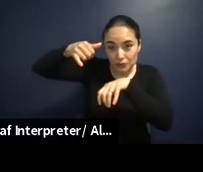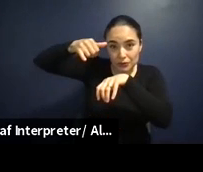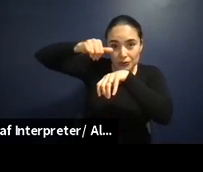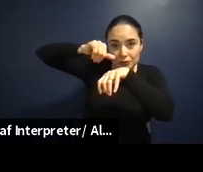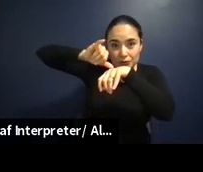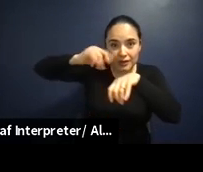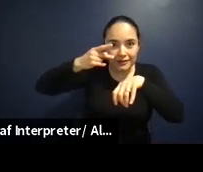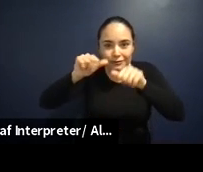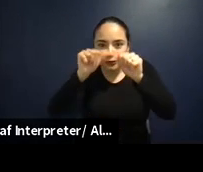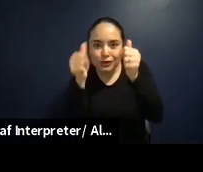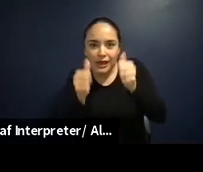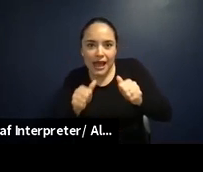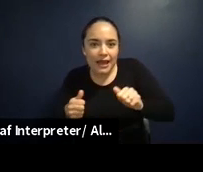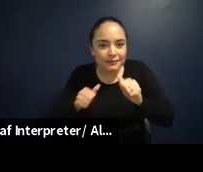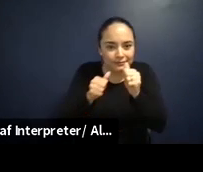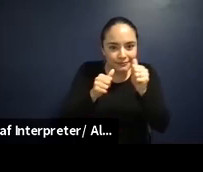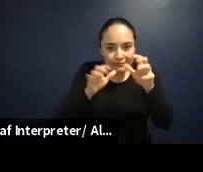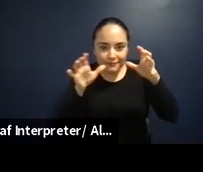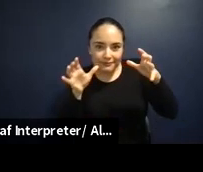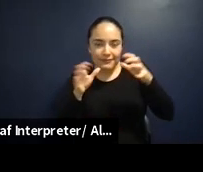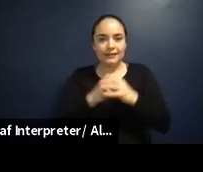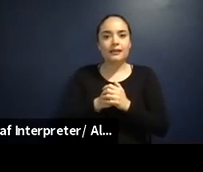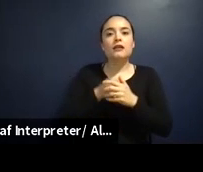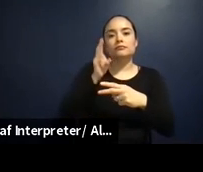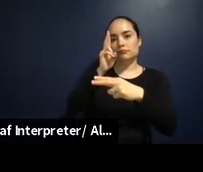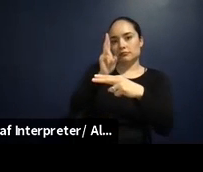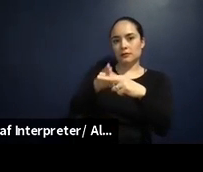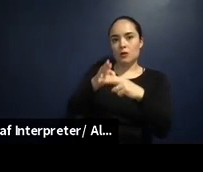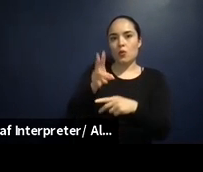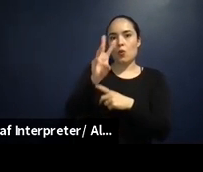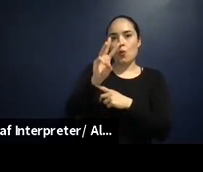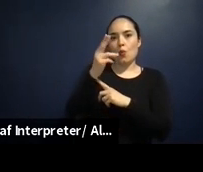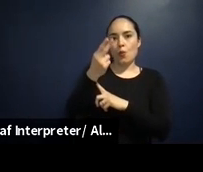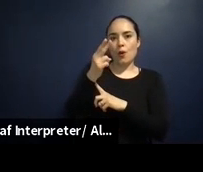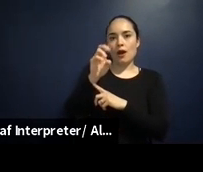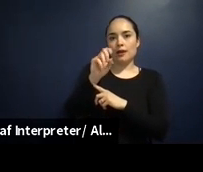[Sarah]: So iron has crystals. Does that mean that gold has crystals, too? [Kim]: Well, gold's a little different. I mean,